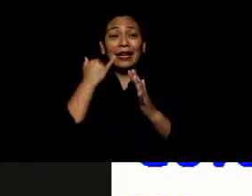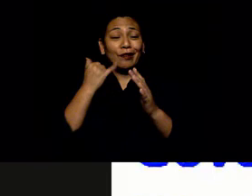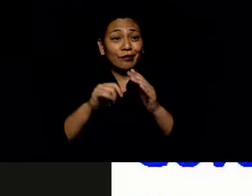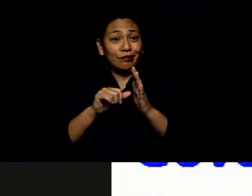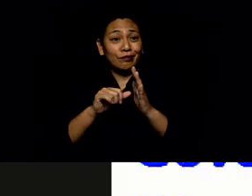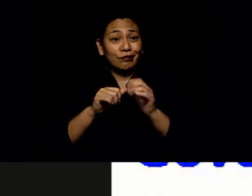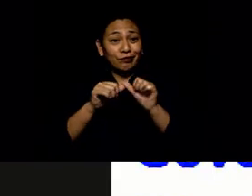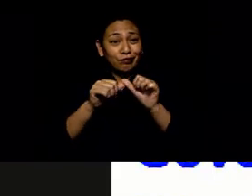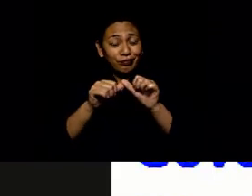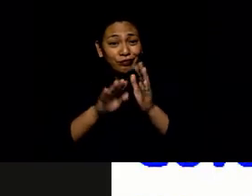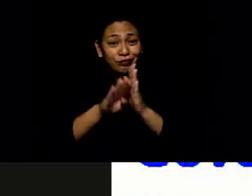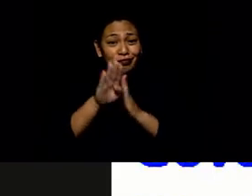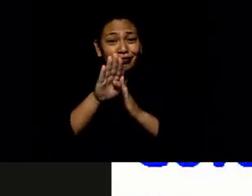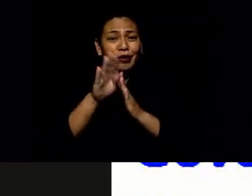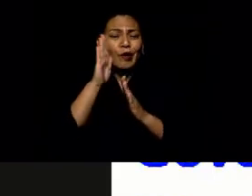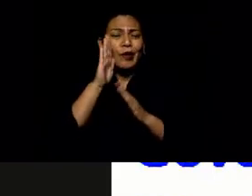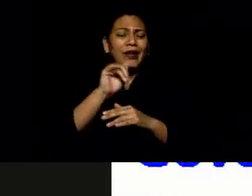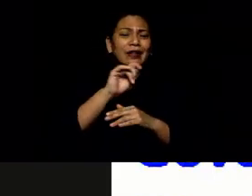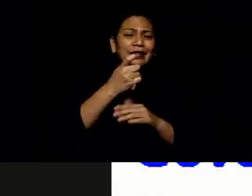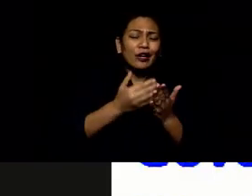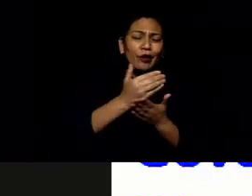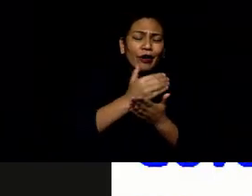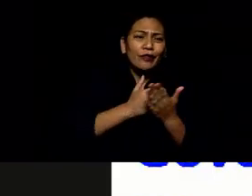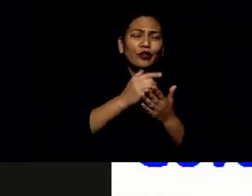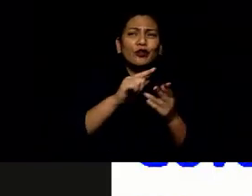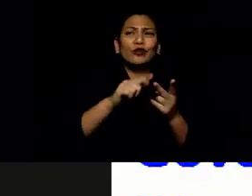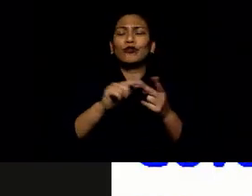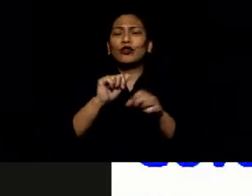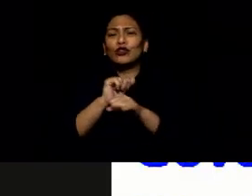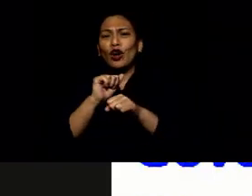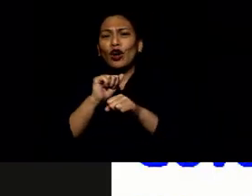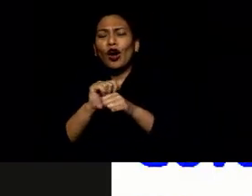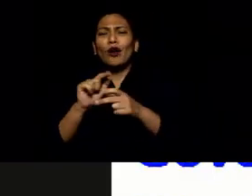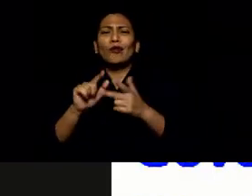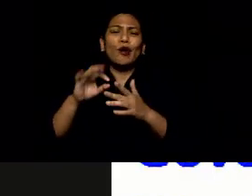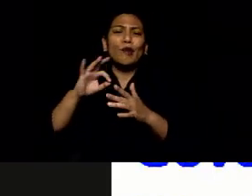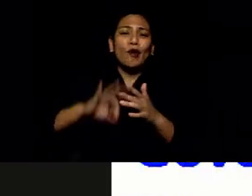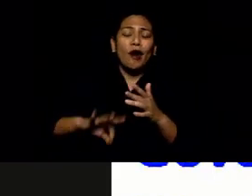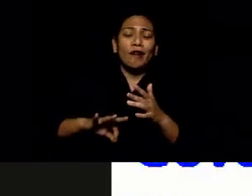profits, and social harmony, because if the pie keeps growing,